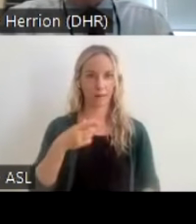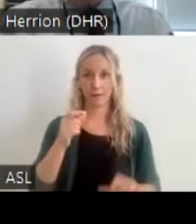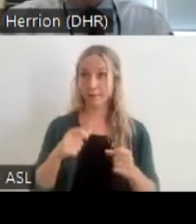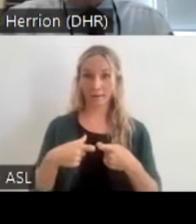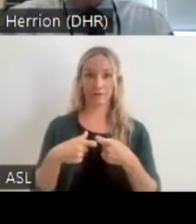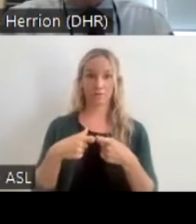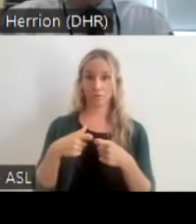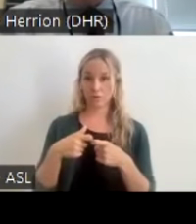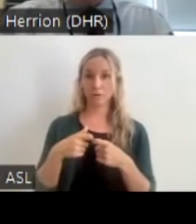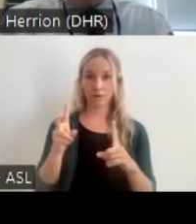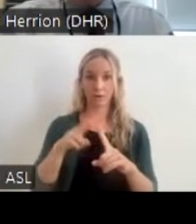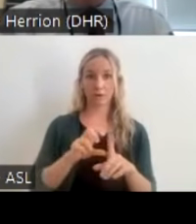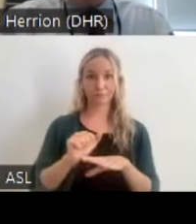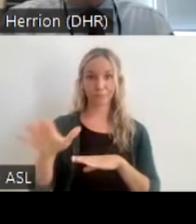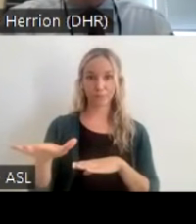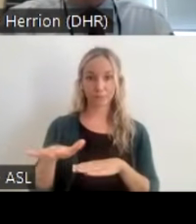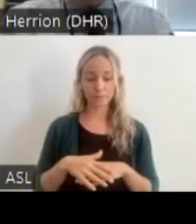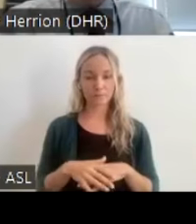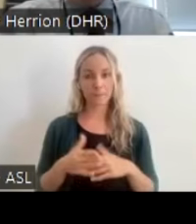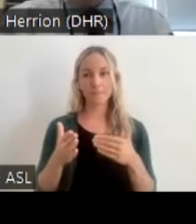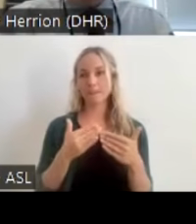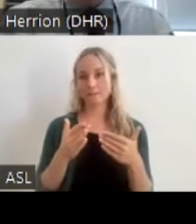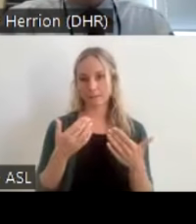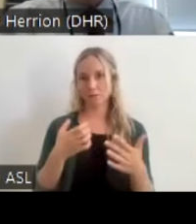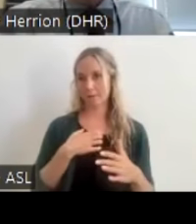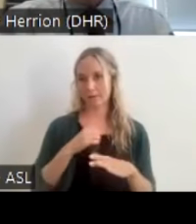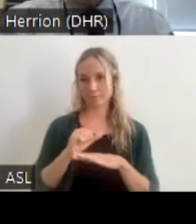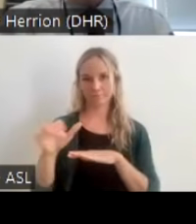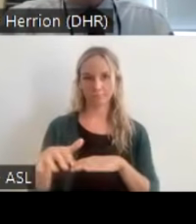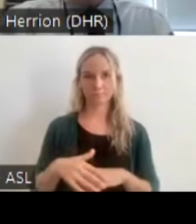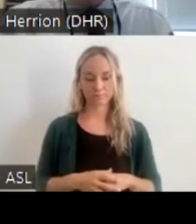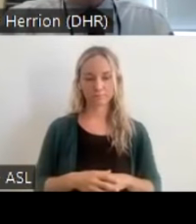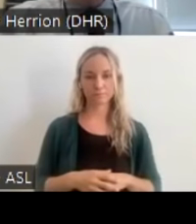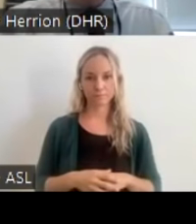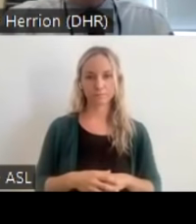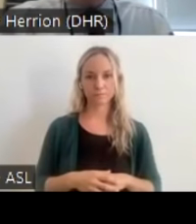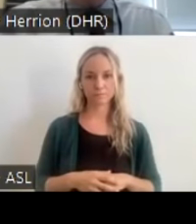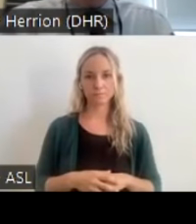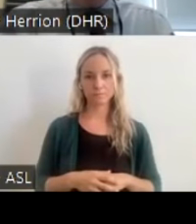to one year to file your complaint with our agency, If you've missed that one-year window, you can go directly to